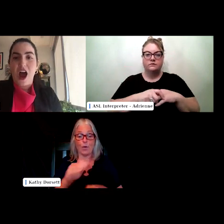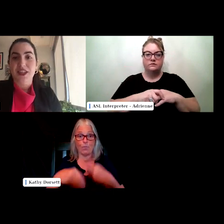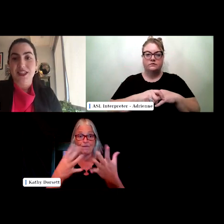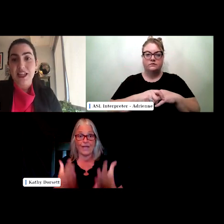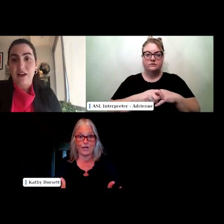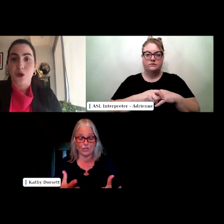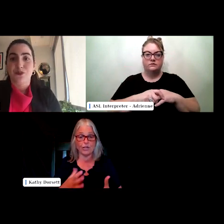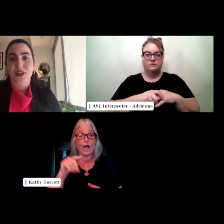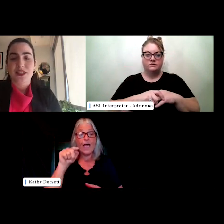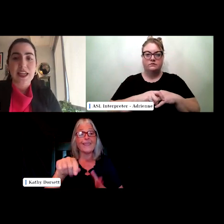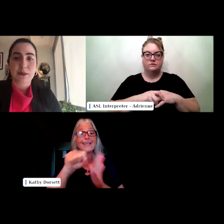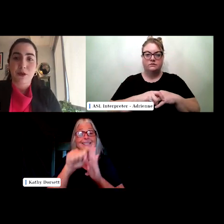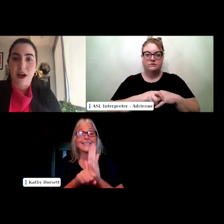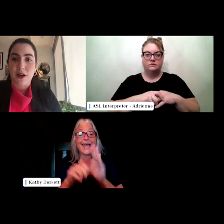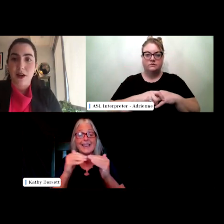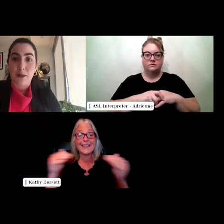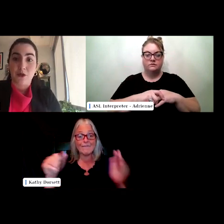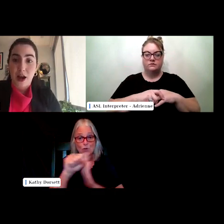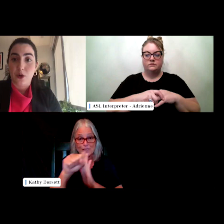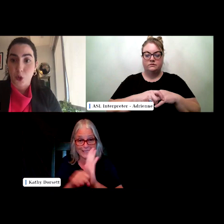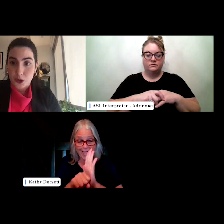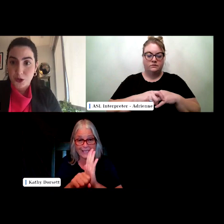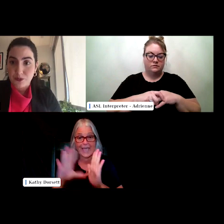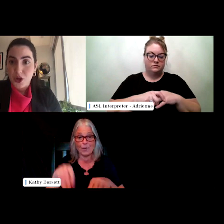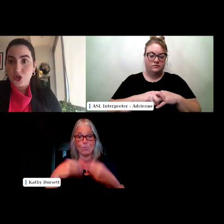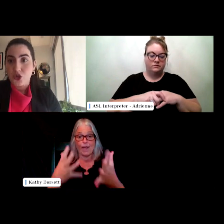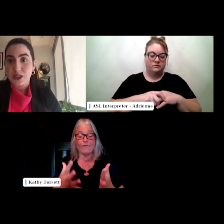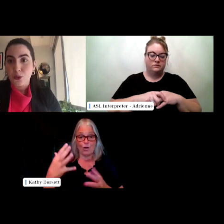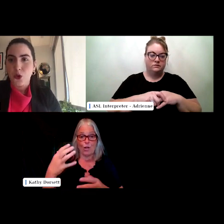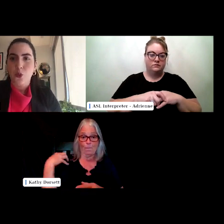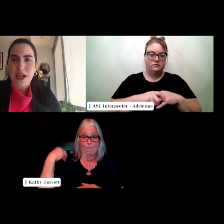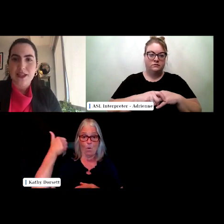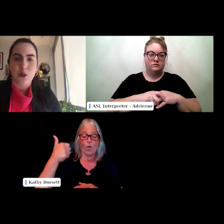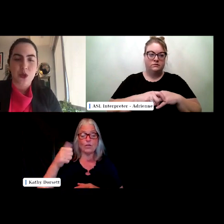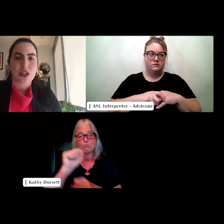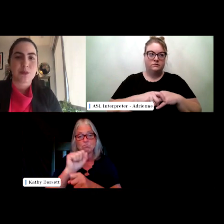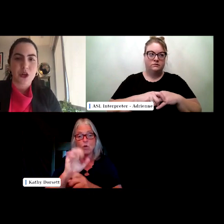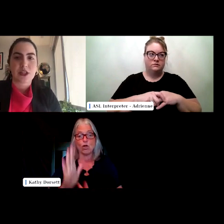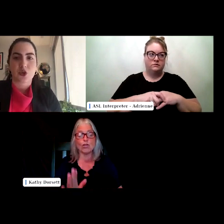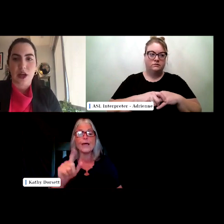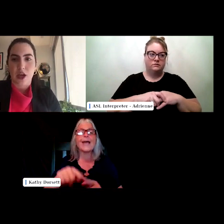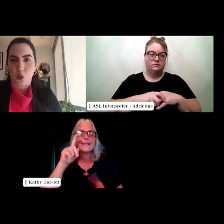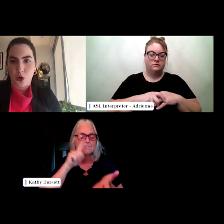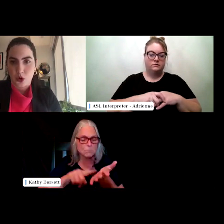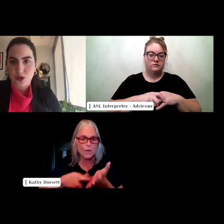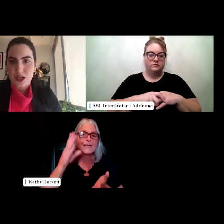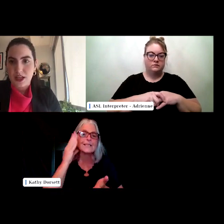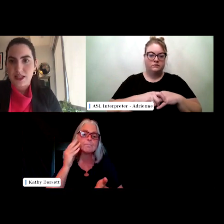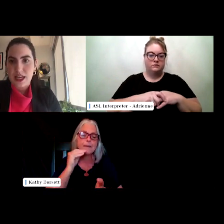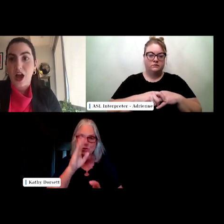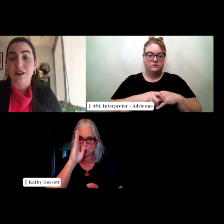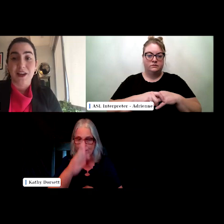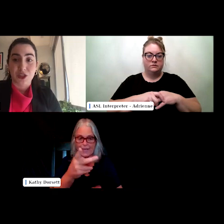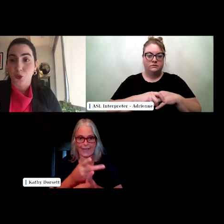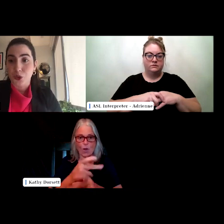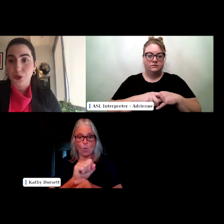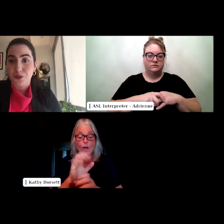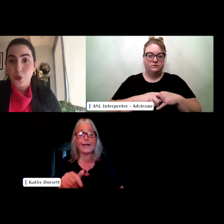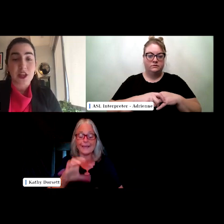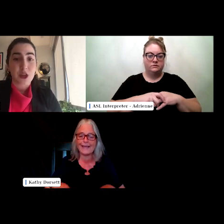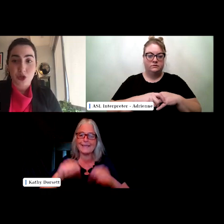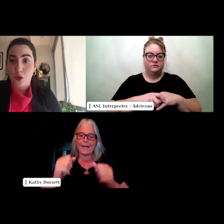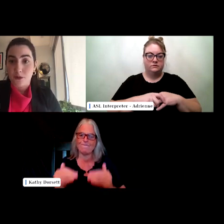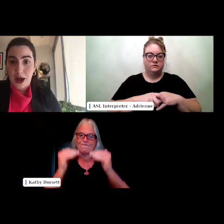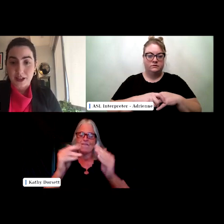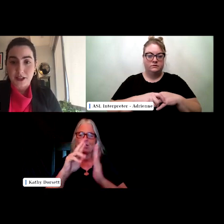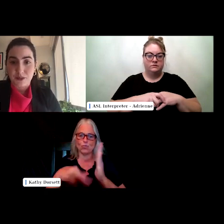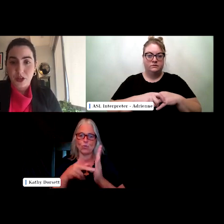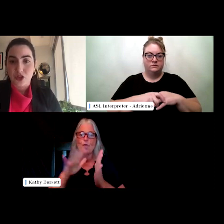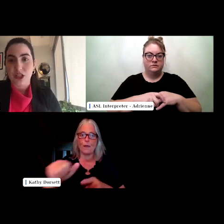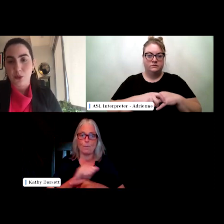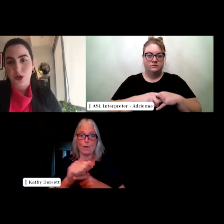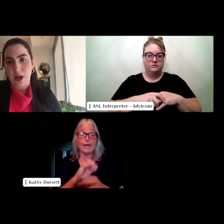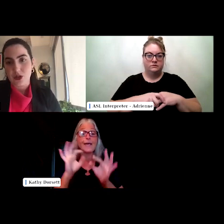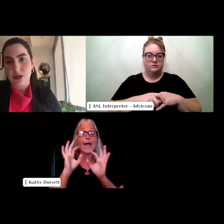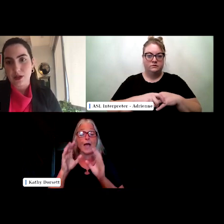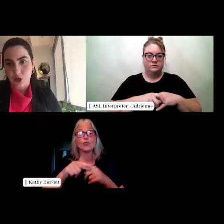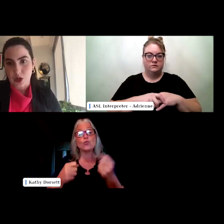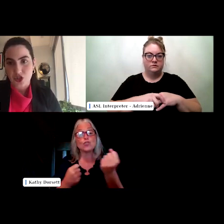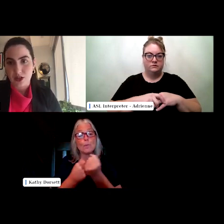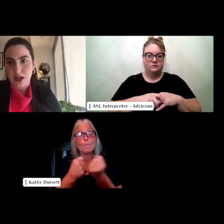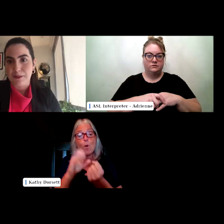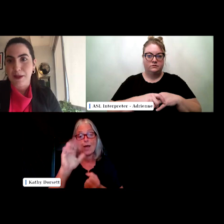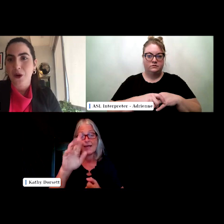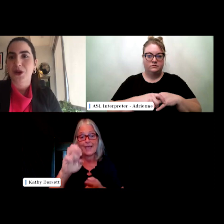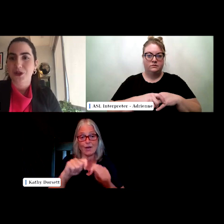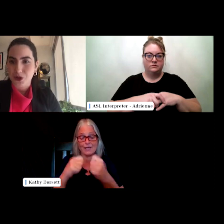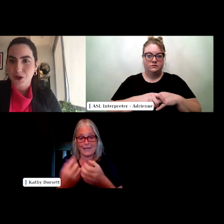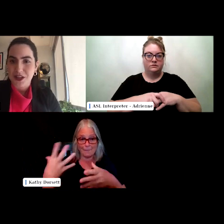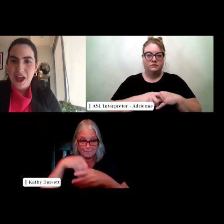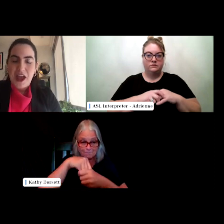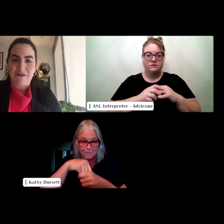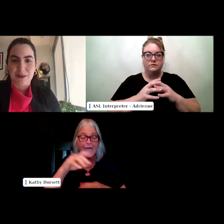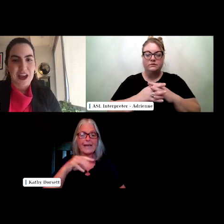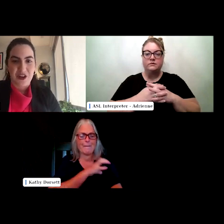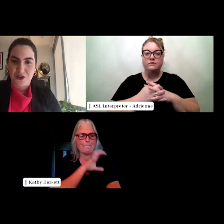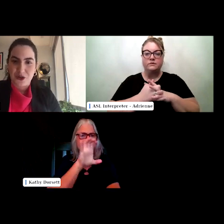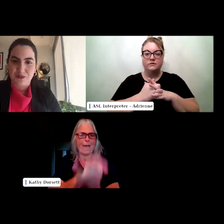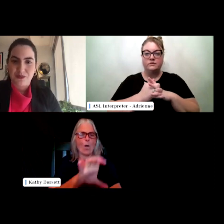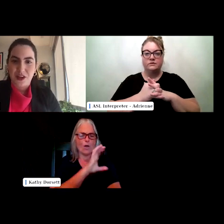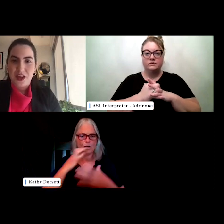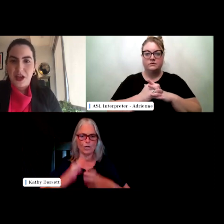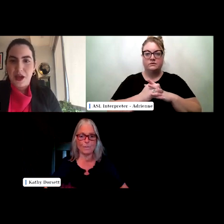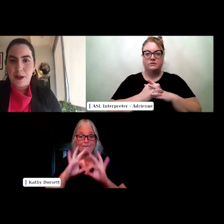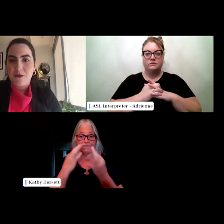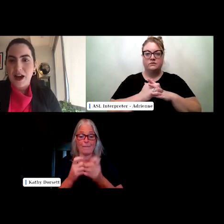On the State level States and provide and provider should explore ways in which experience direct care workers can take on advanced roles within their scope of practice to support care, team integration and empower consumers and family caregivers.